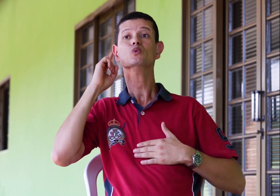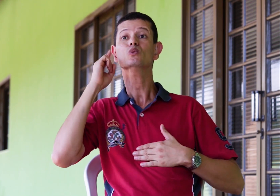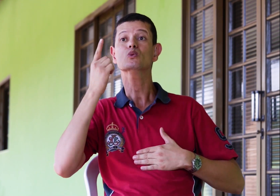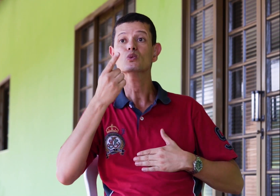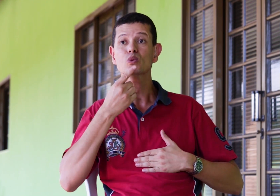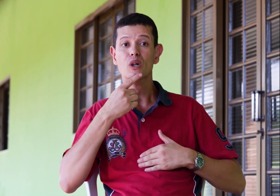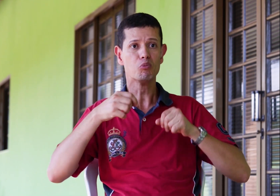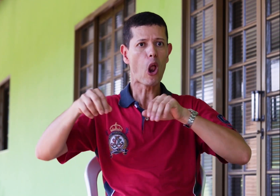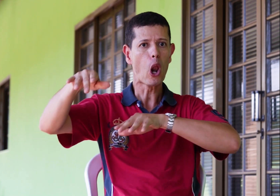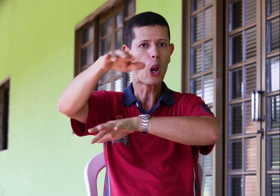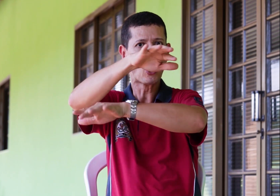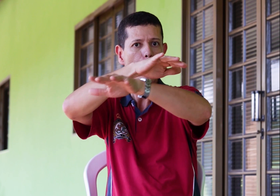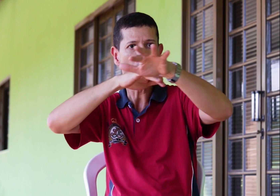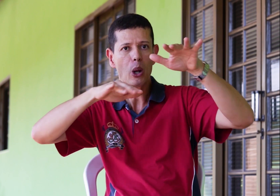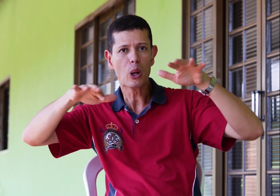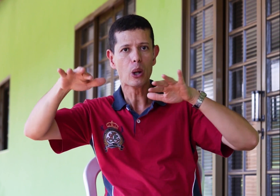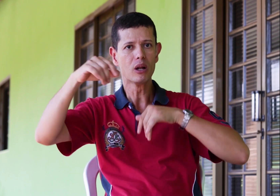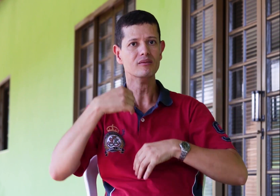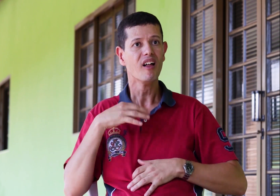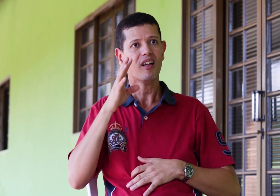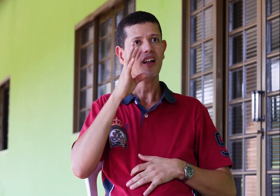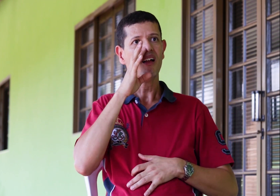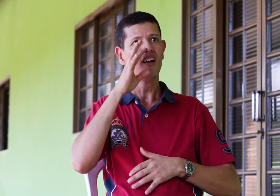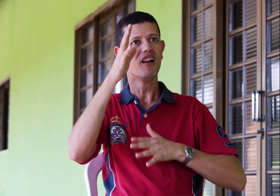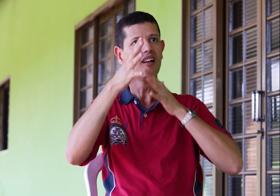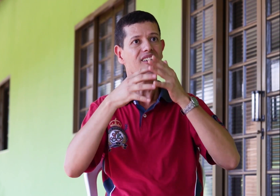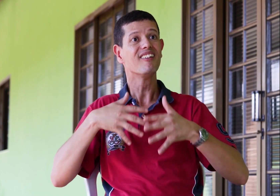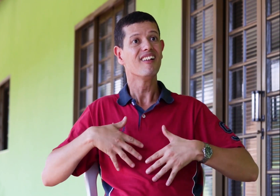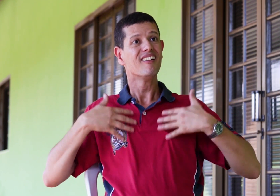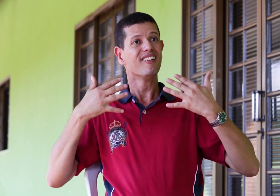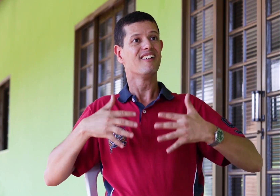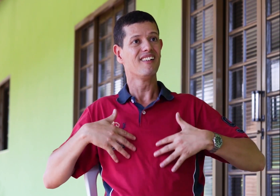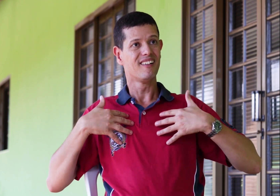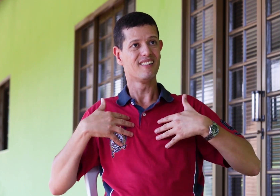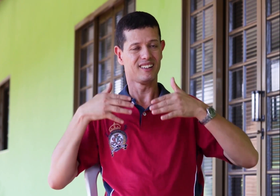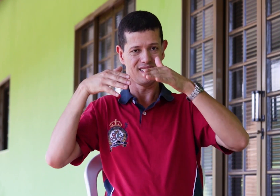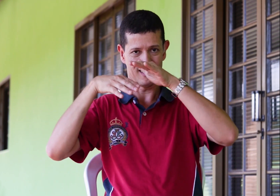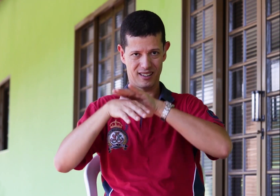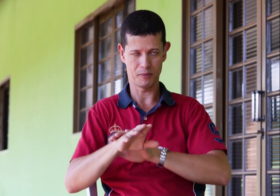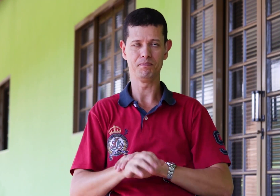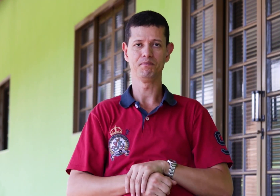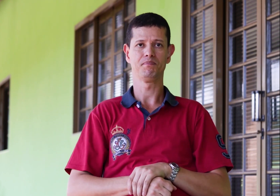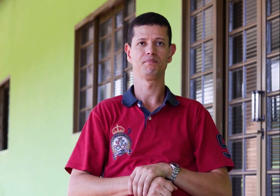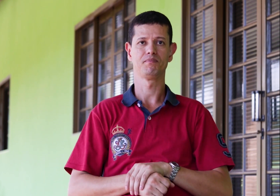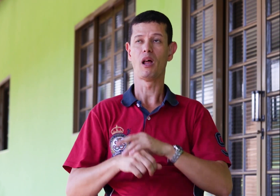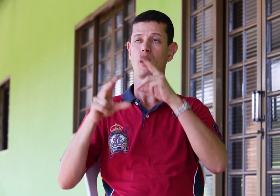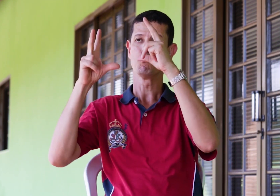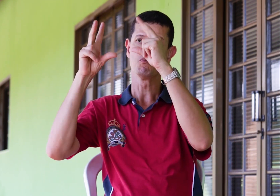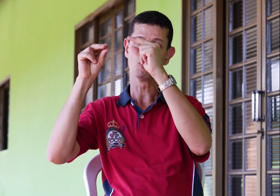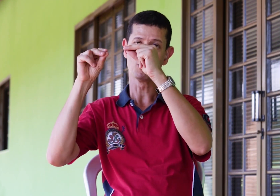I saw Deaf people communicating in Brazilian Sign Language. I looked at them and felt really joyful for being there.